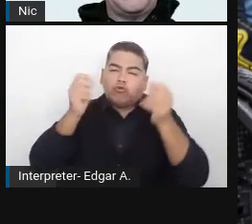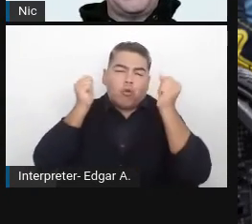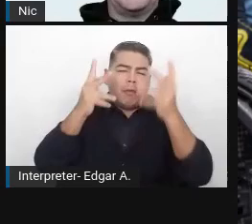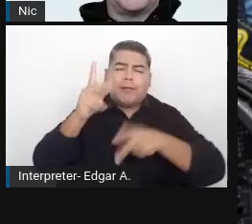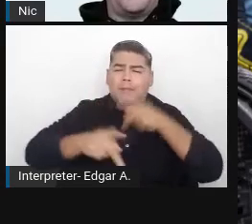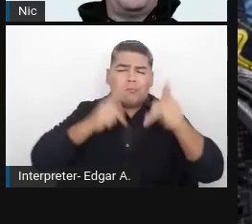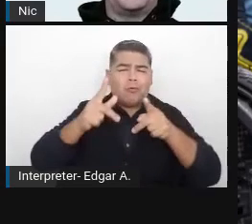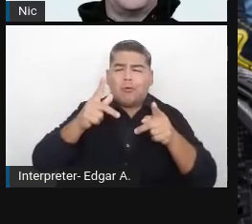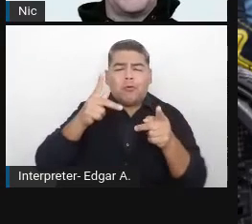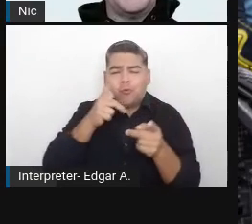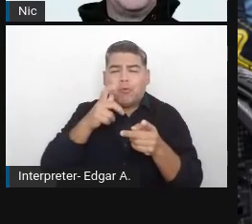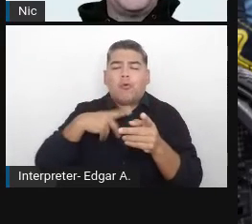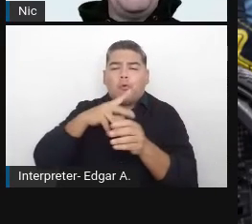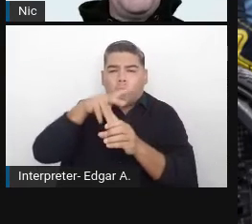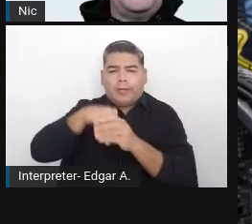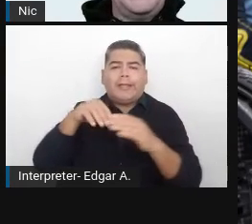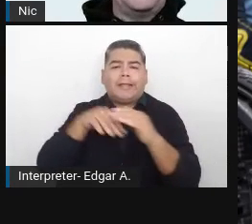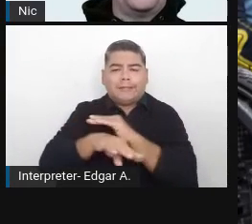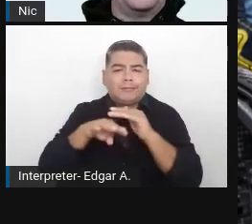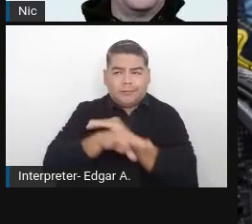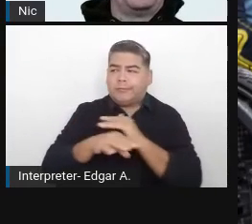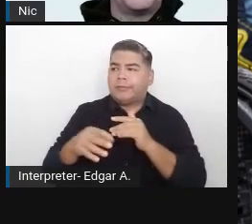allies, accomplices, champions, and experts.